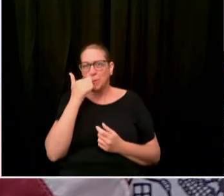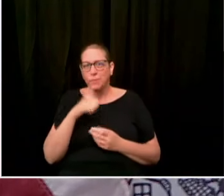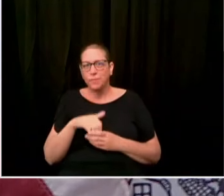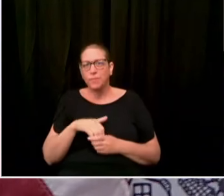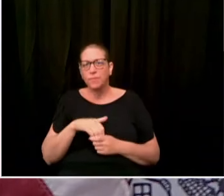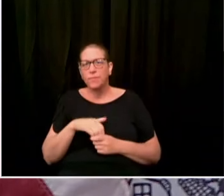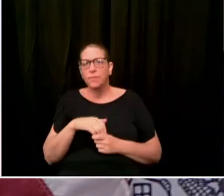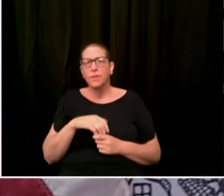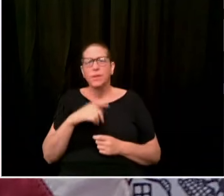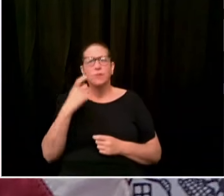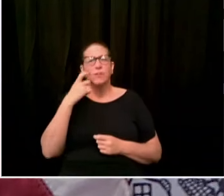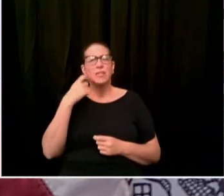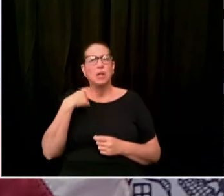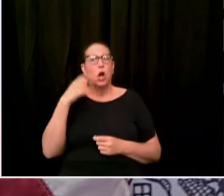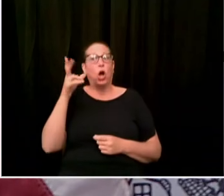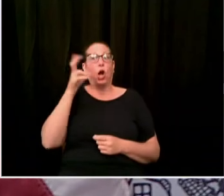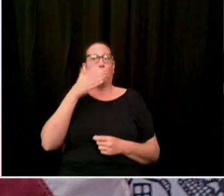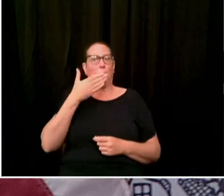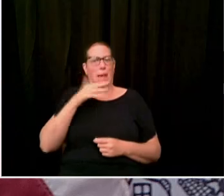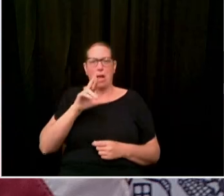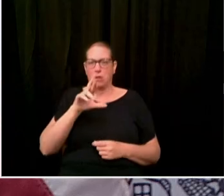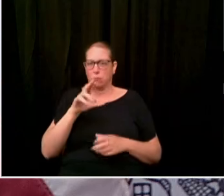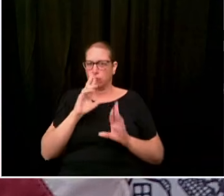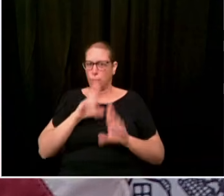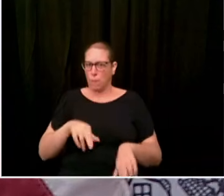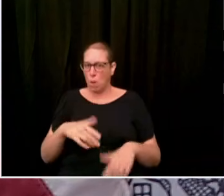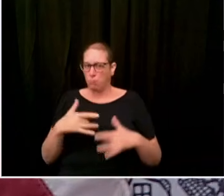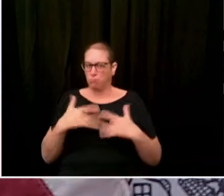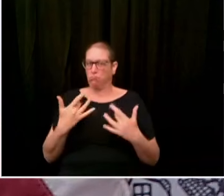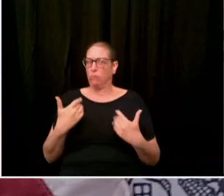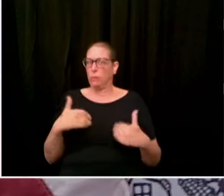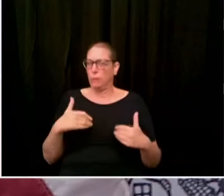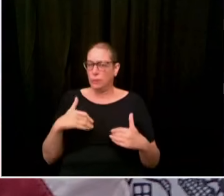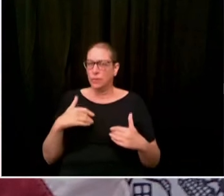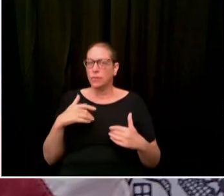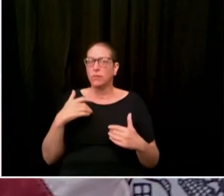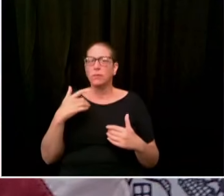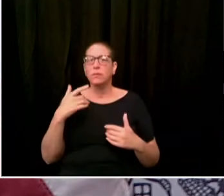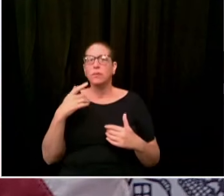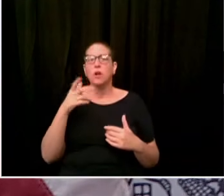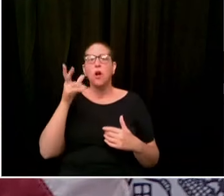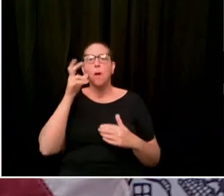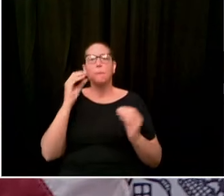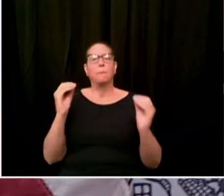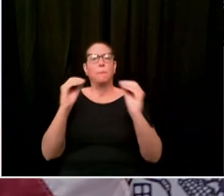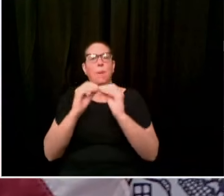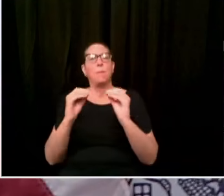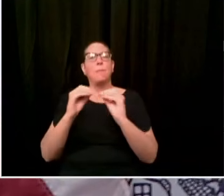AND THE SECOND QUESTION IS RECENTLY THERE WAS A TROUBLING